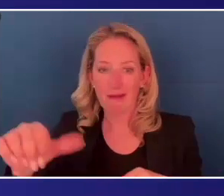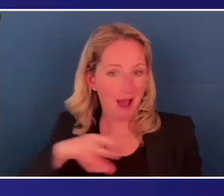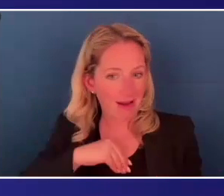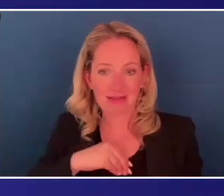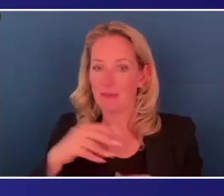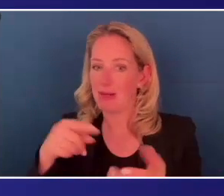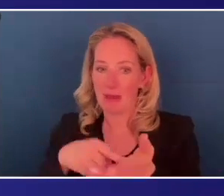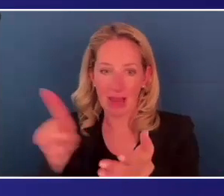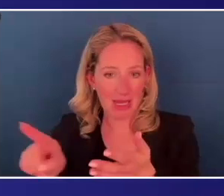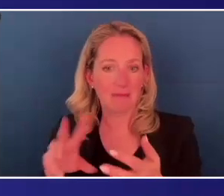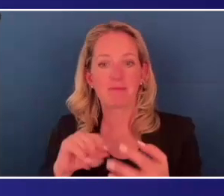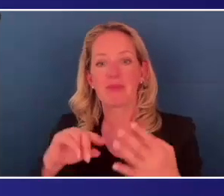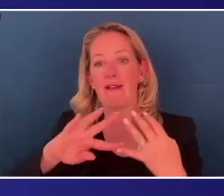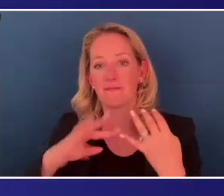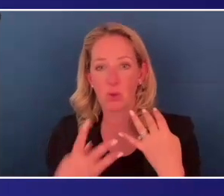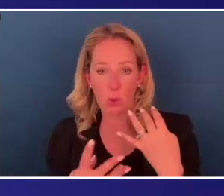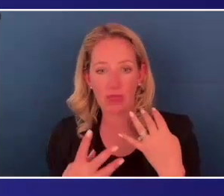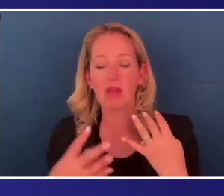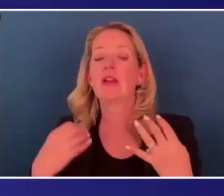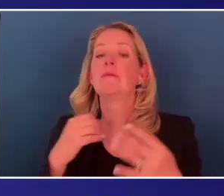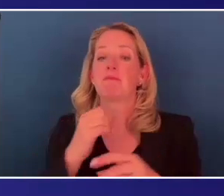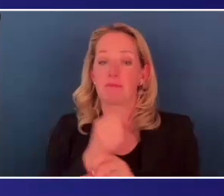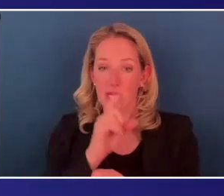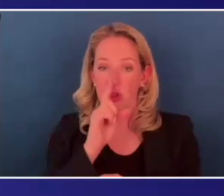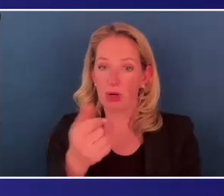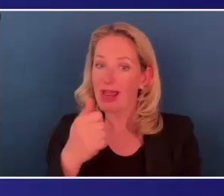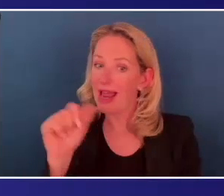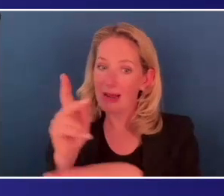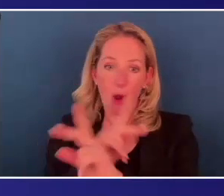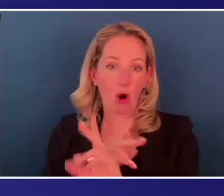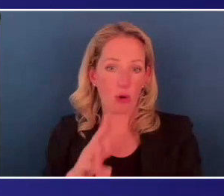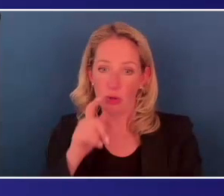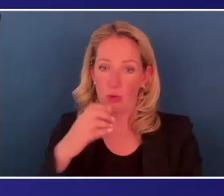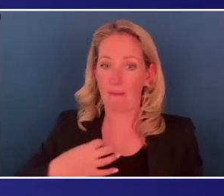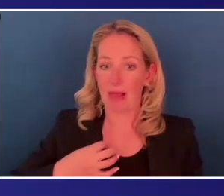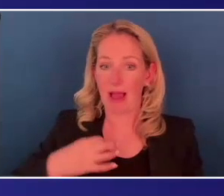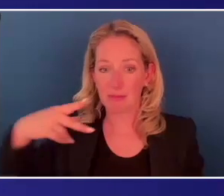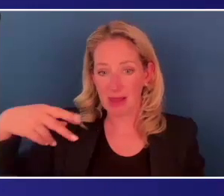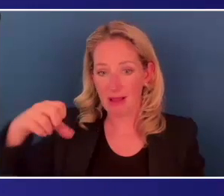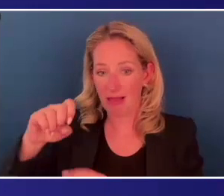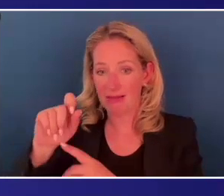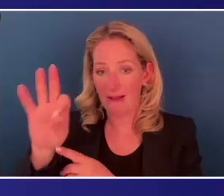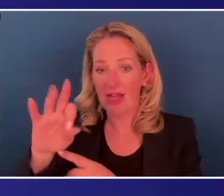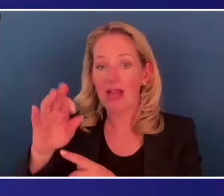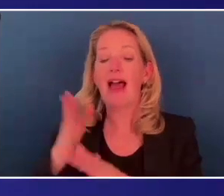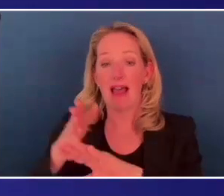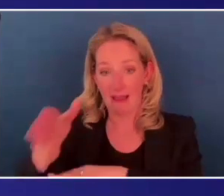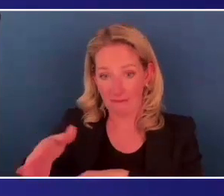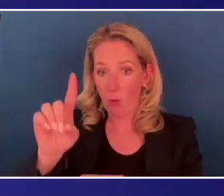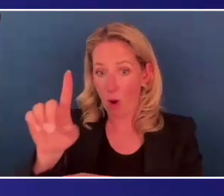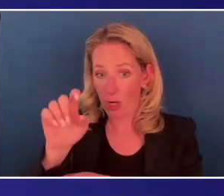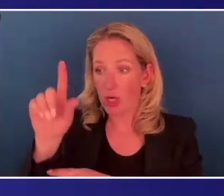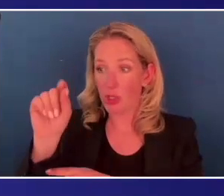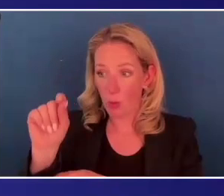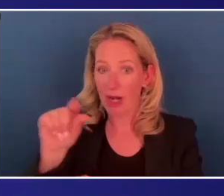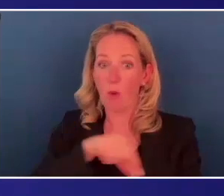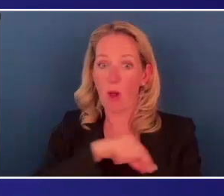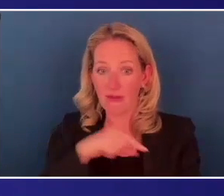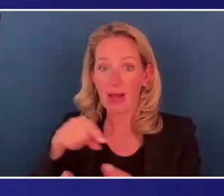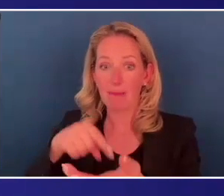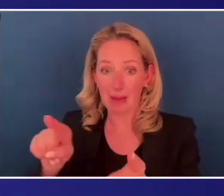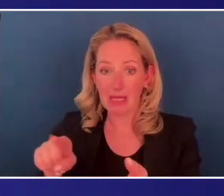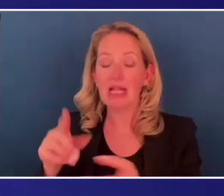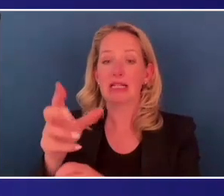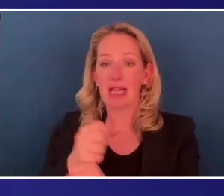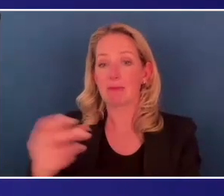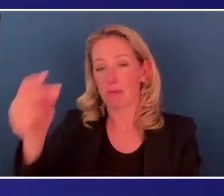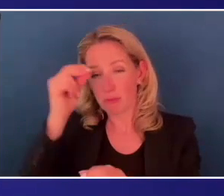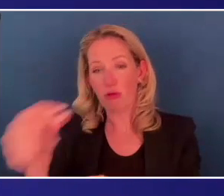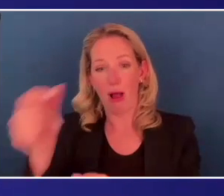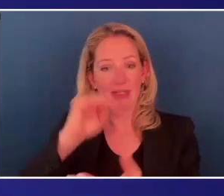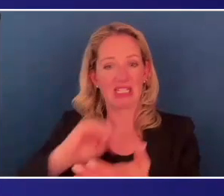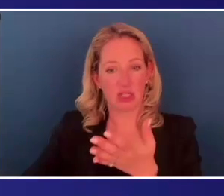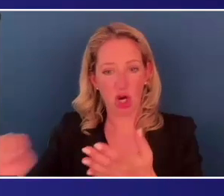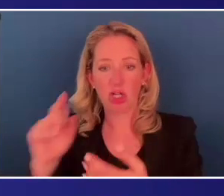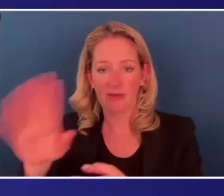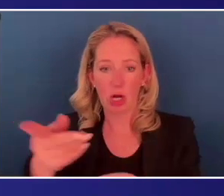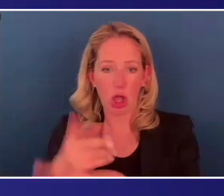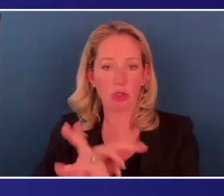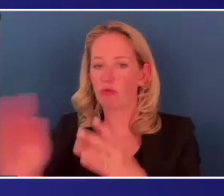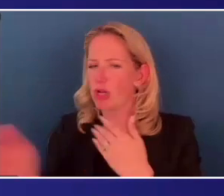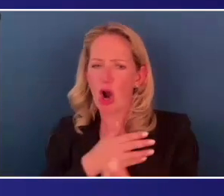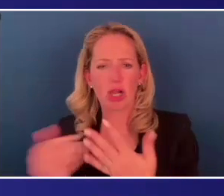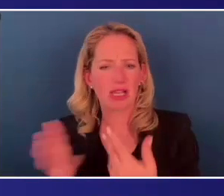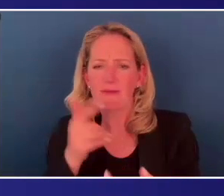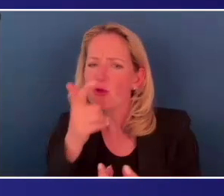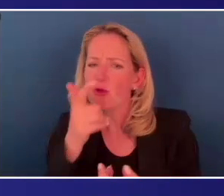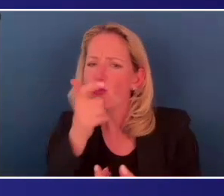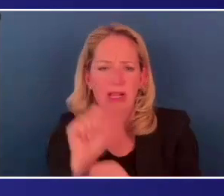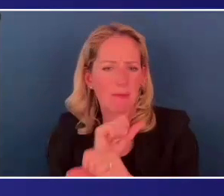And 4.th Ensure that any borrower who applies for PSLF after making 120 qualifying payments receives prompt discharge of their loans regardless of who their employer is at the time they apply.